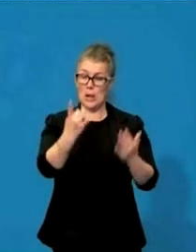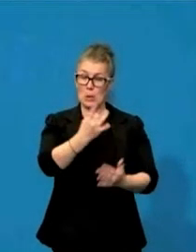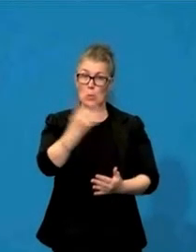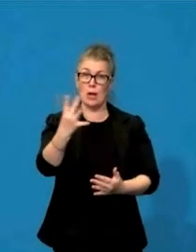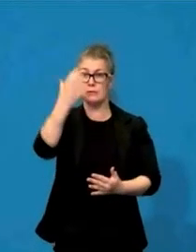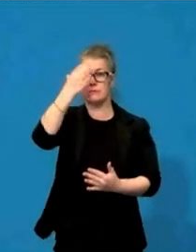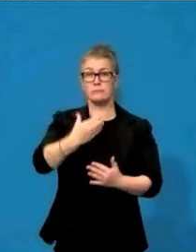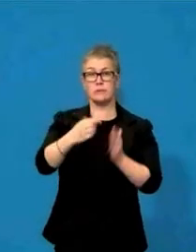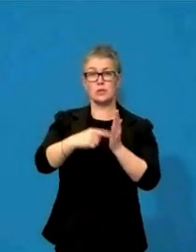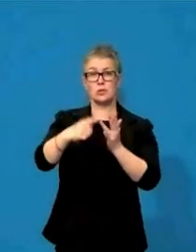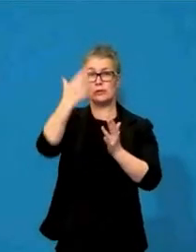contact with them.